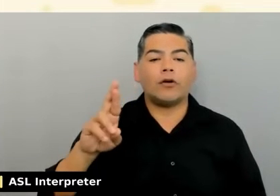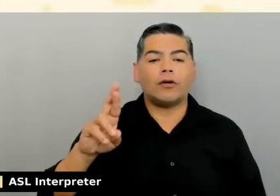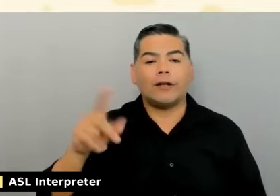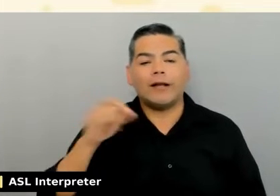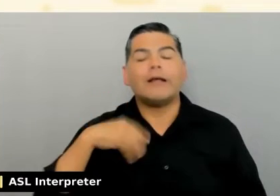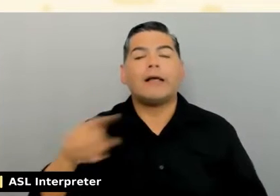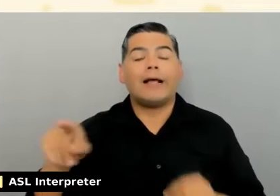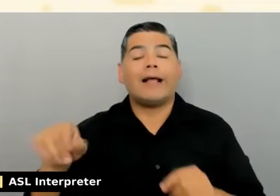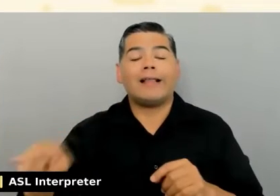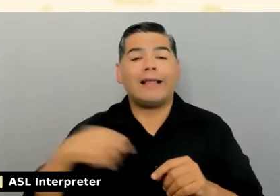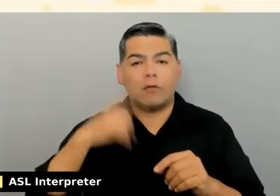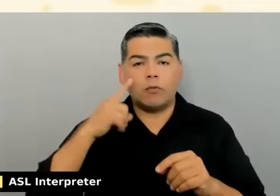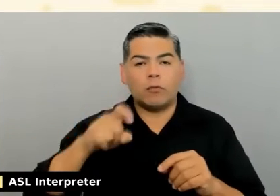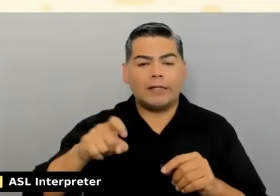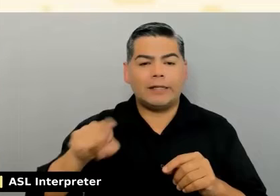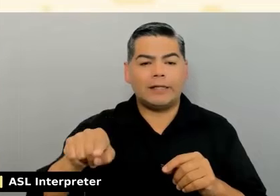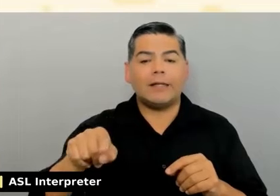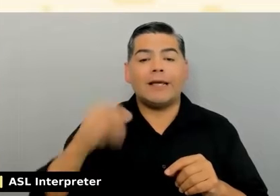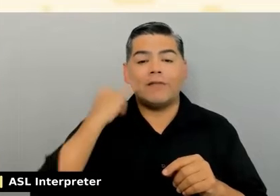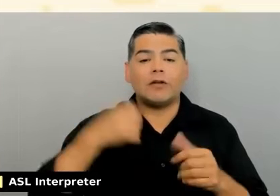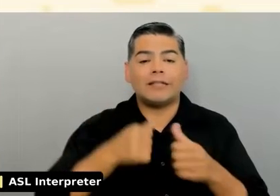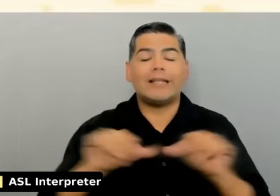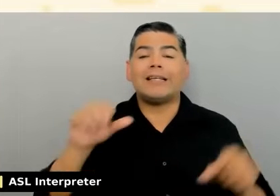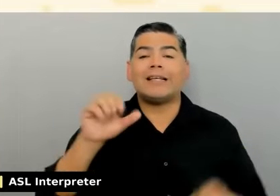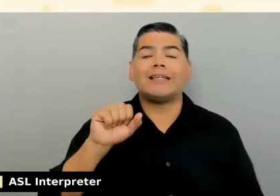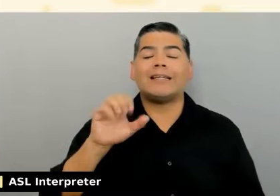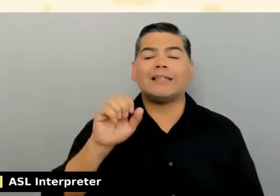Not only that, if there are any scripts that are associated